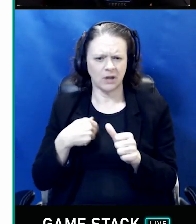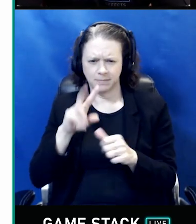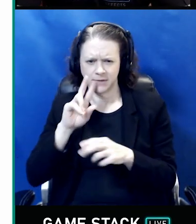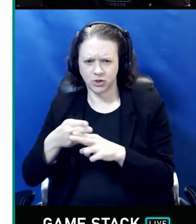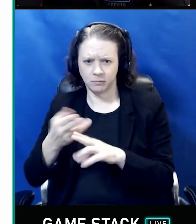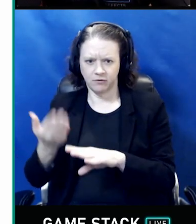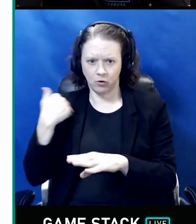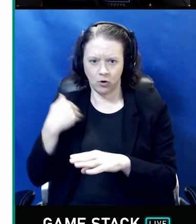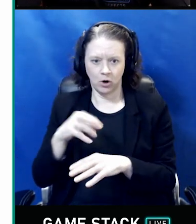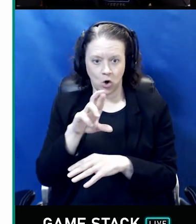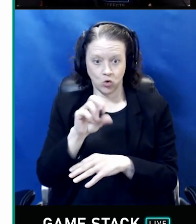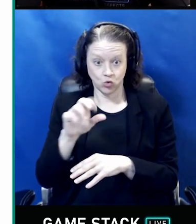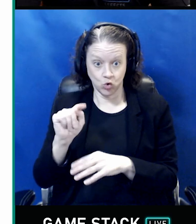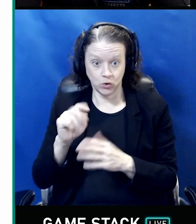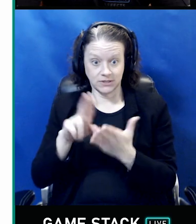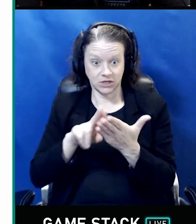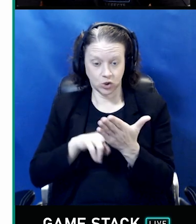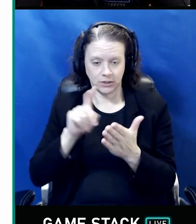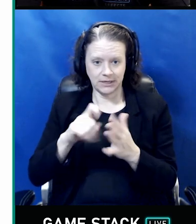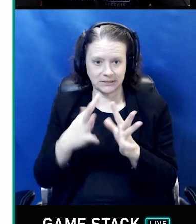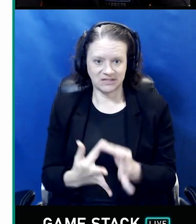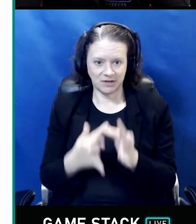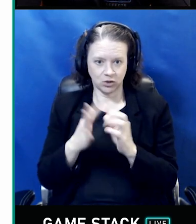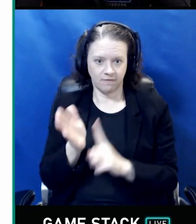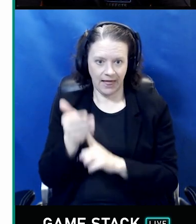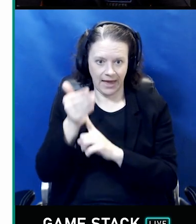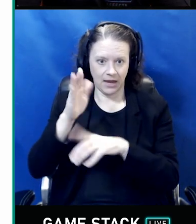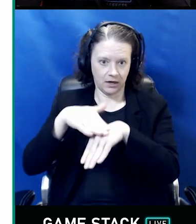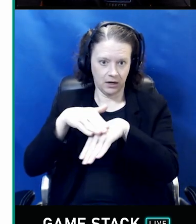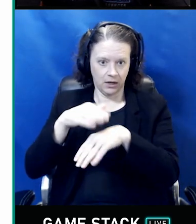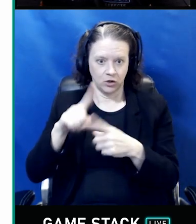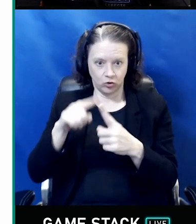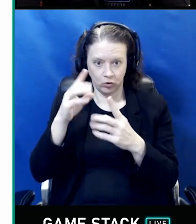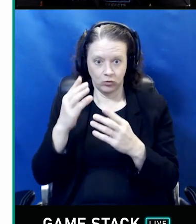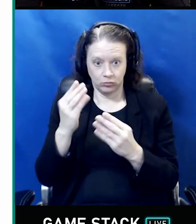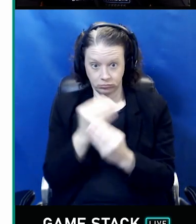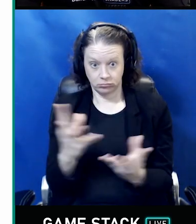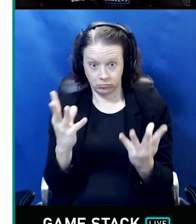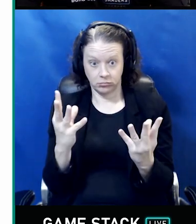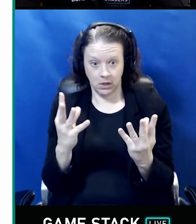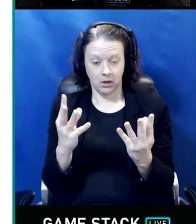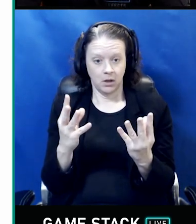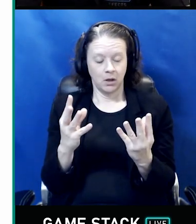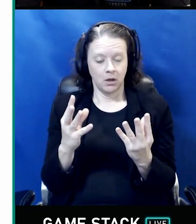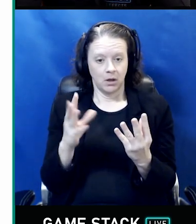the root signature needs a special flag in order to indicate that the descriptors are going to come directly from